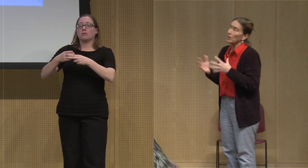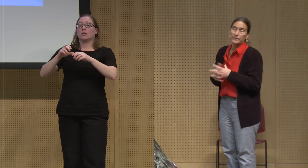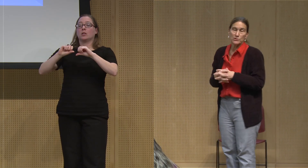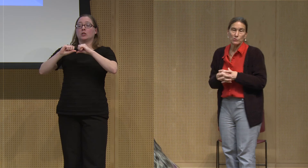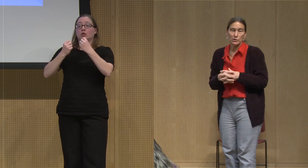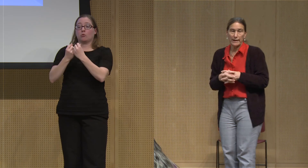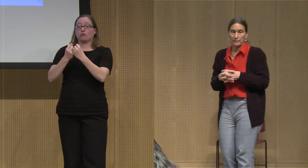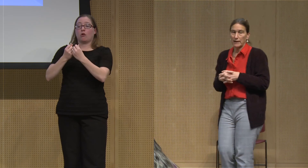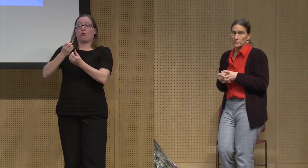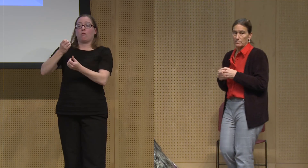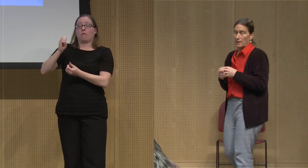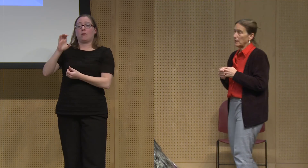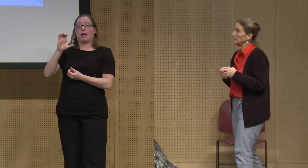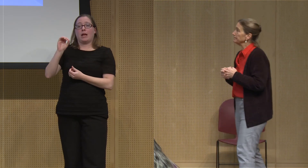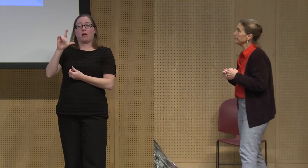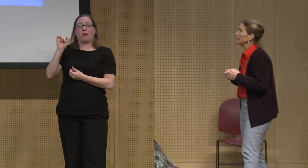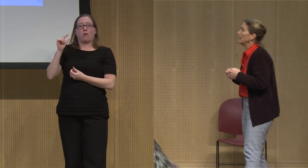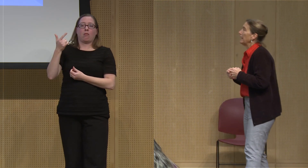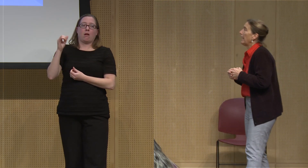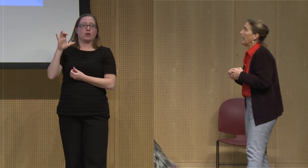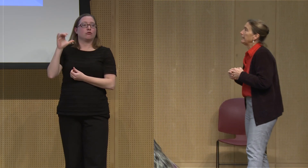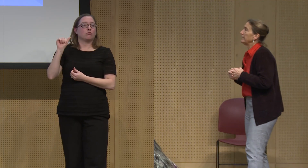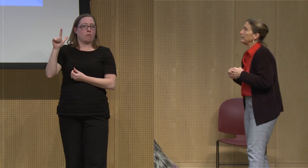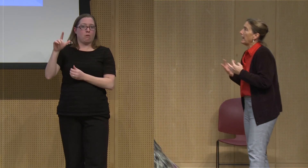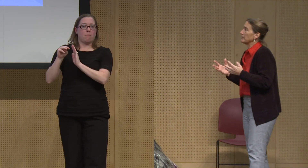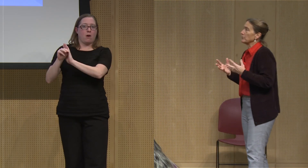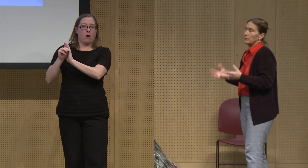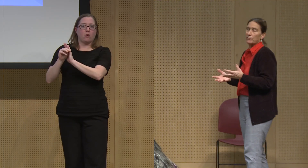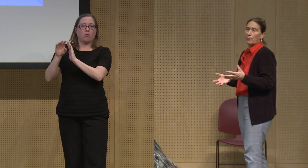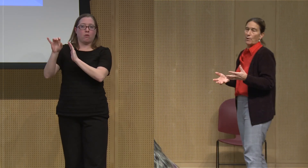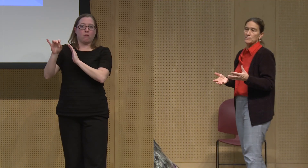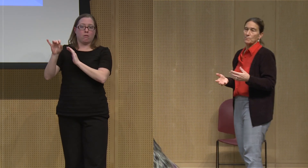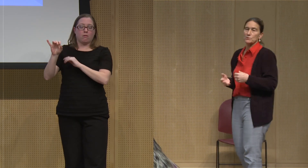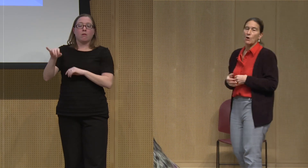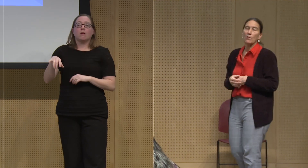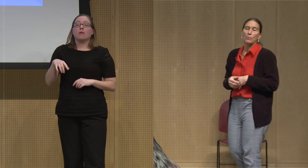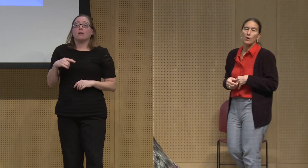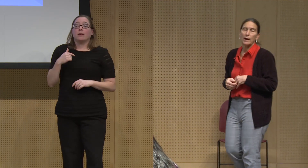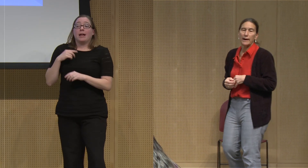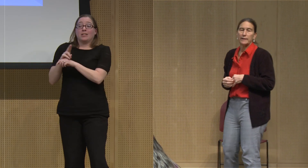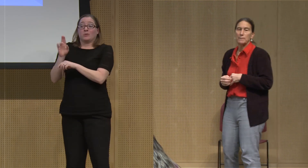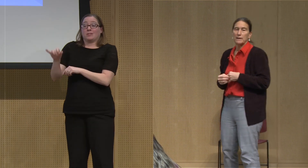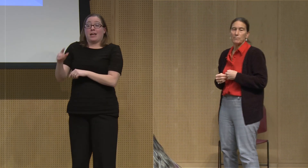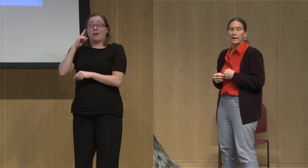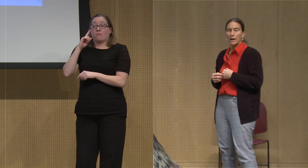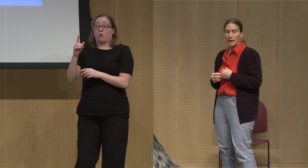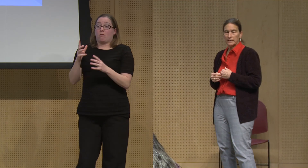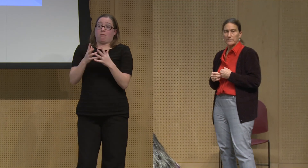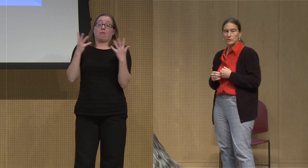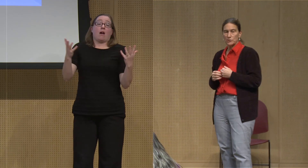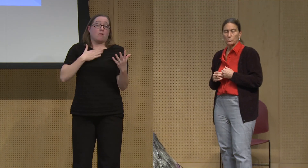THE SOCIAL-ECOLOGICAL MODEL, AND IT ACTUALLY INFORMS ALMOST ALL THE WORK I AND MANY OF MY COLLEAGUES DO,